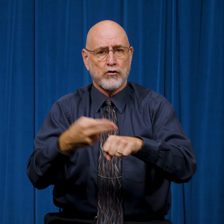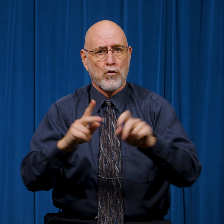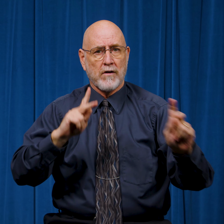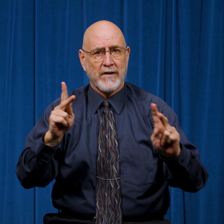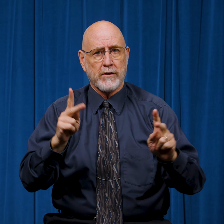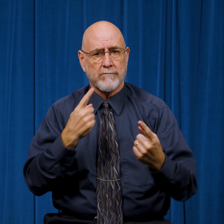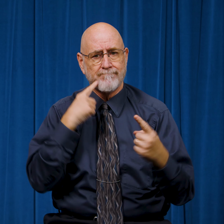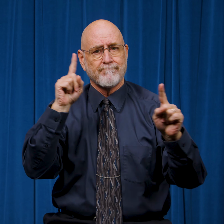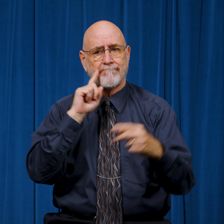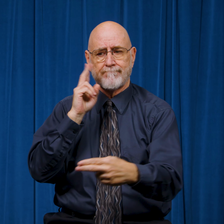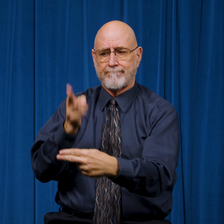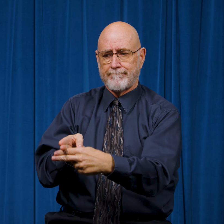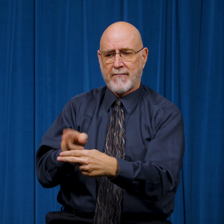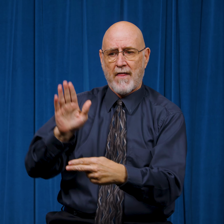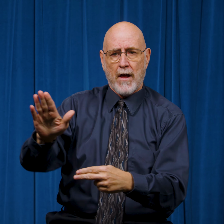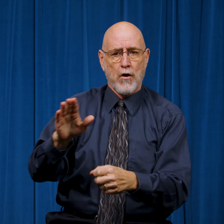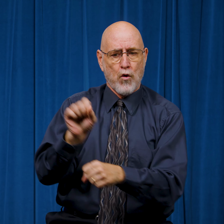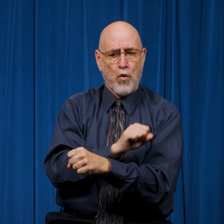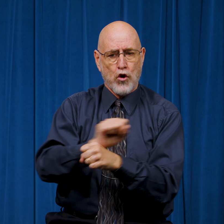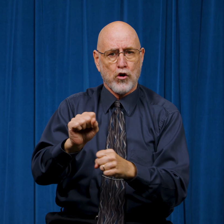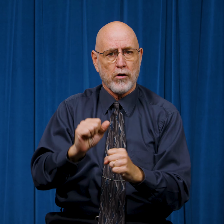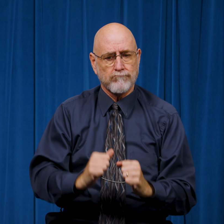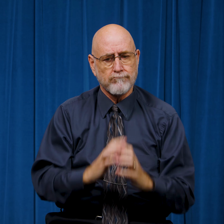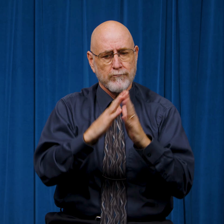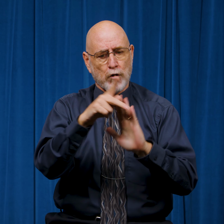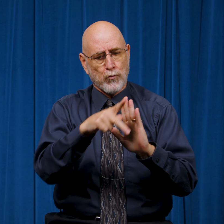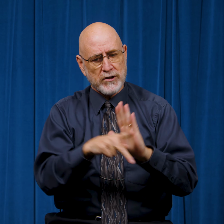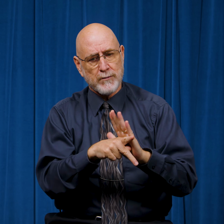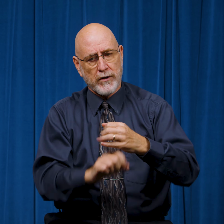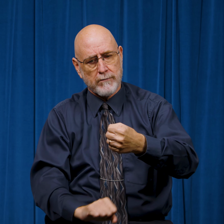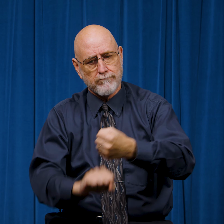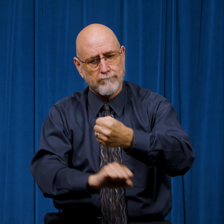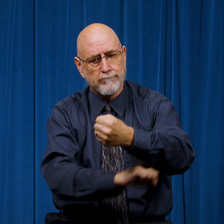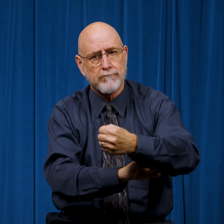noted for their work in establishing the principles that underlie American law.